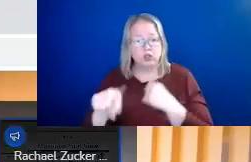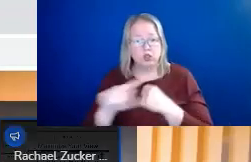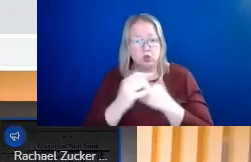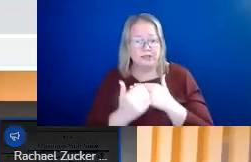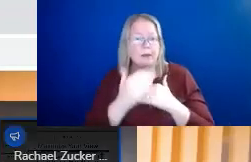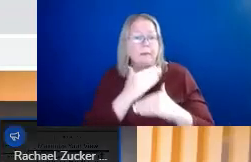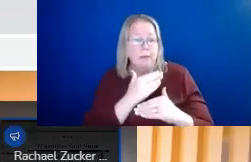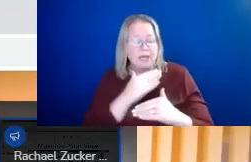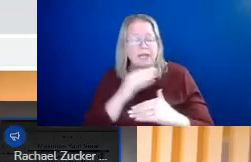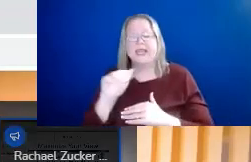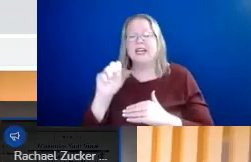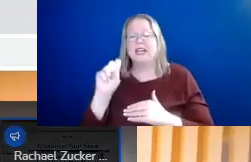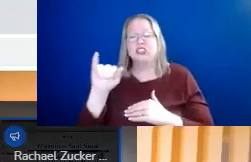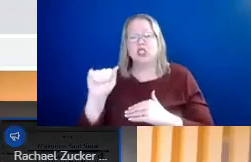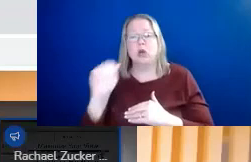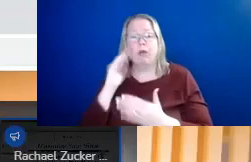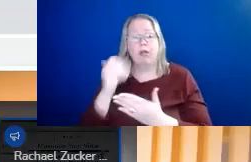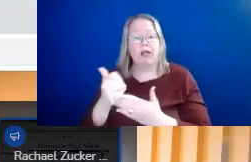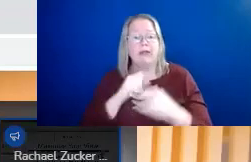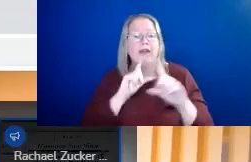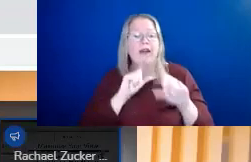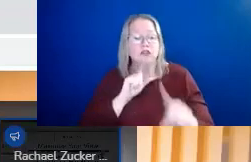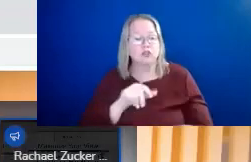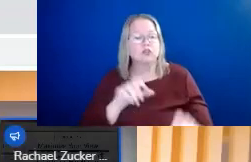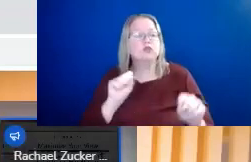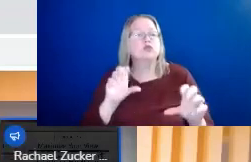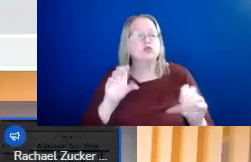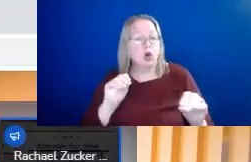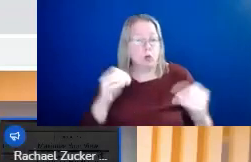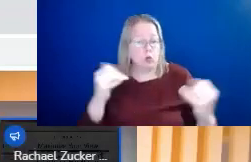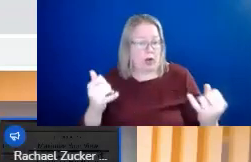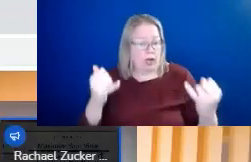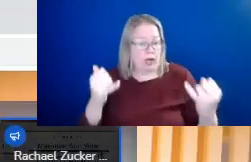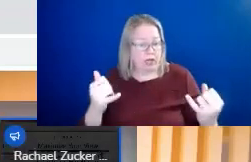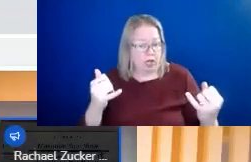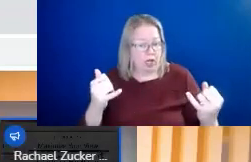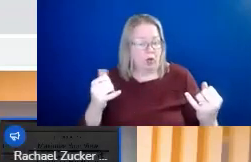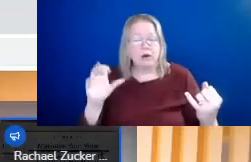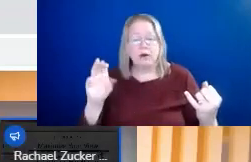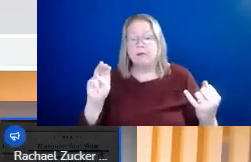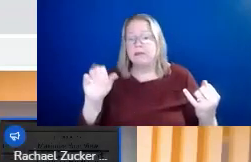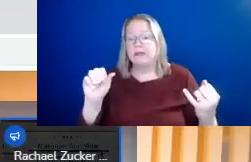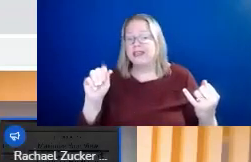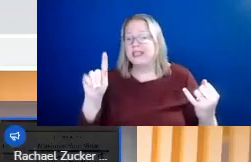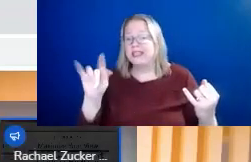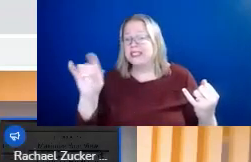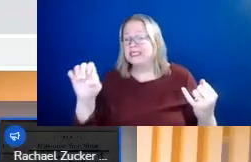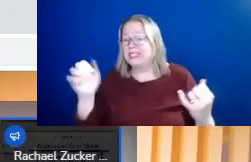12:26:14 At this time, McKenzie, are there any questions related